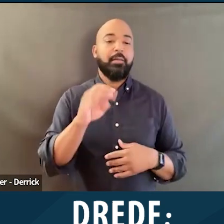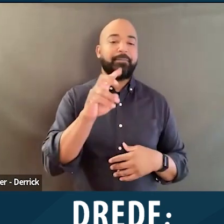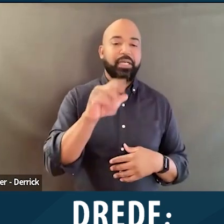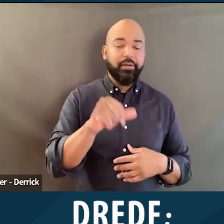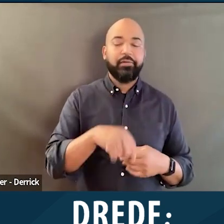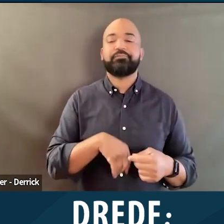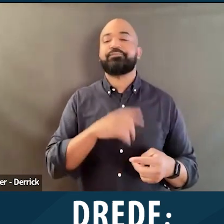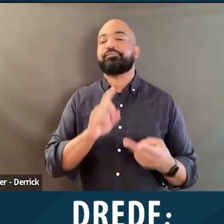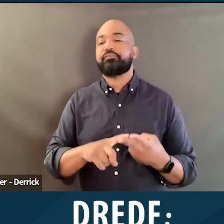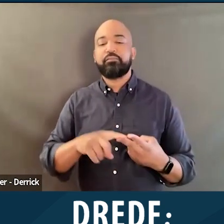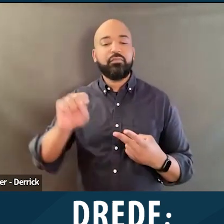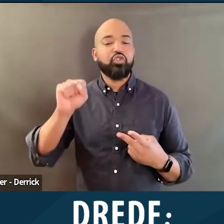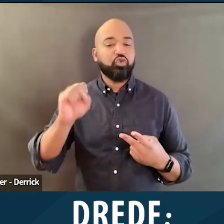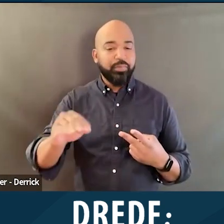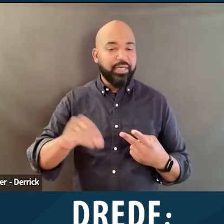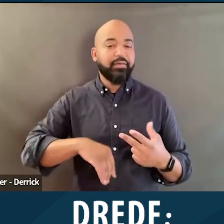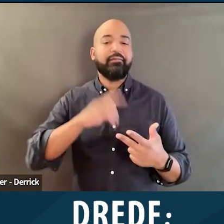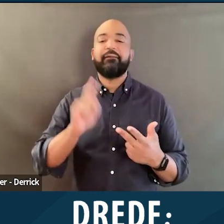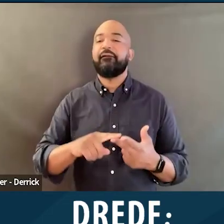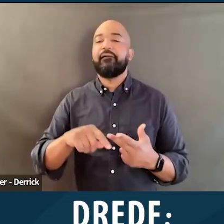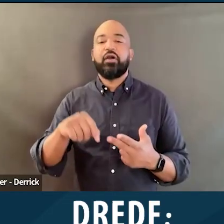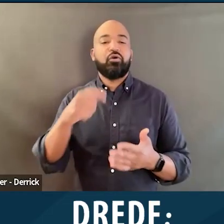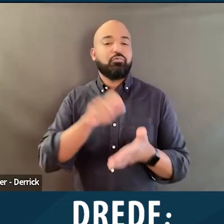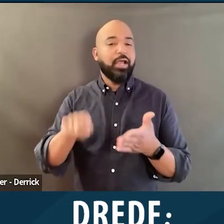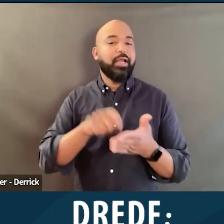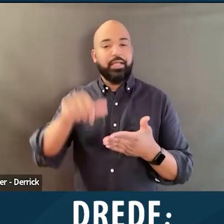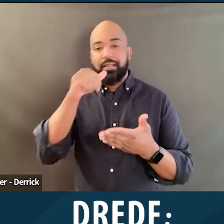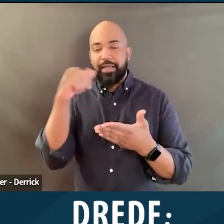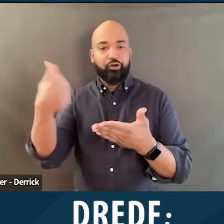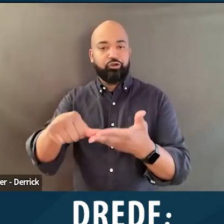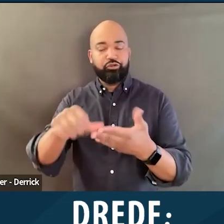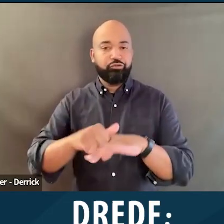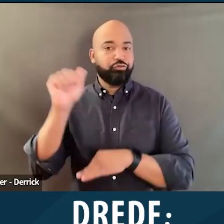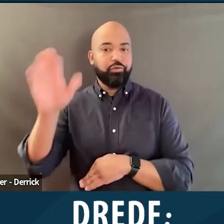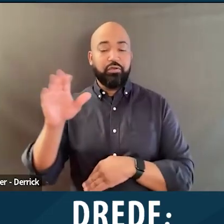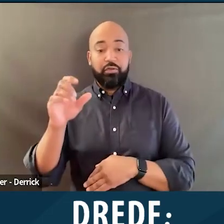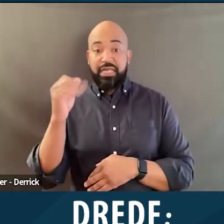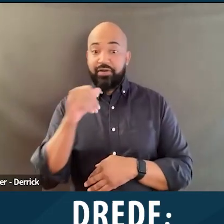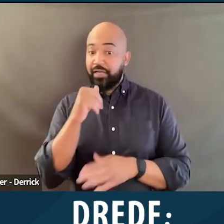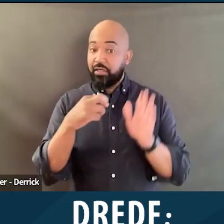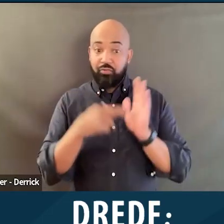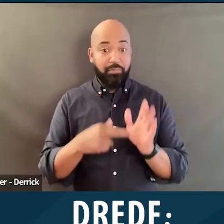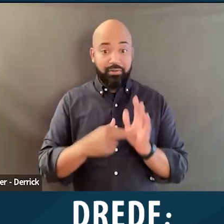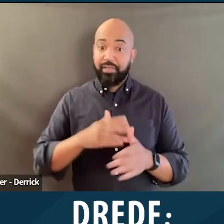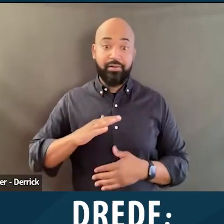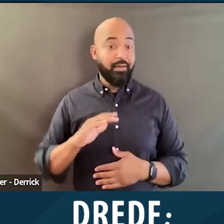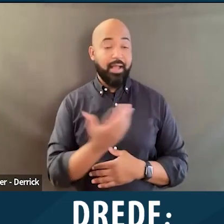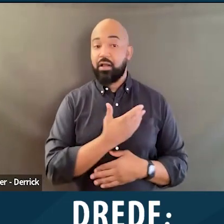letter writing and so on to raise that all up, if this is not representative of our state there.